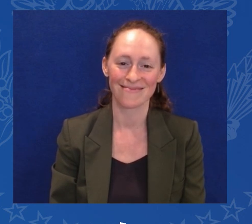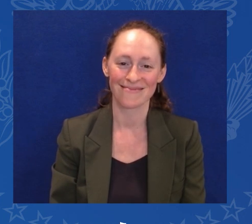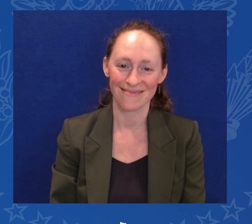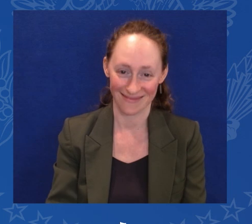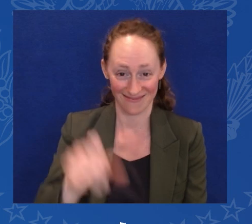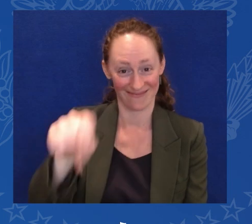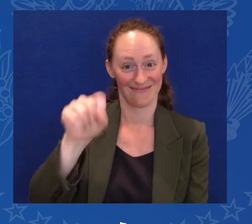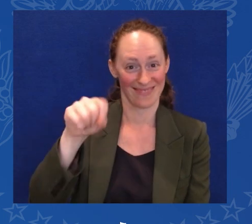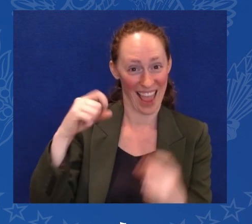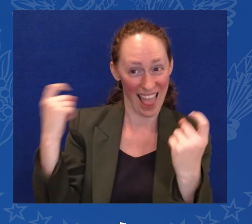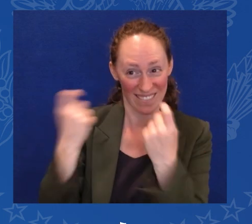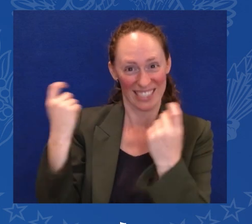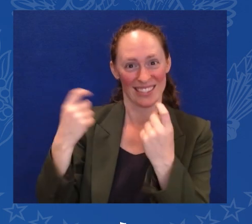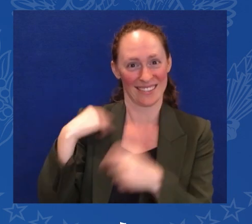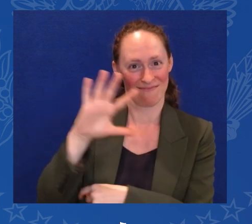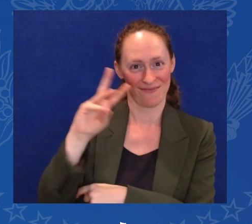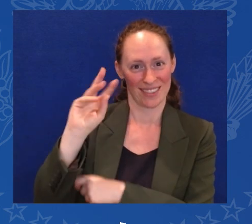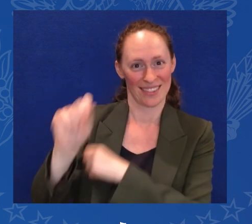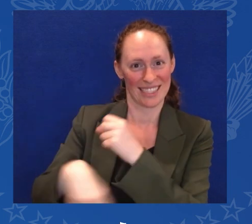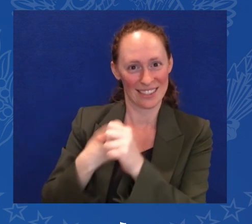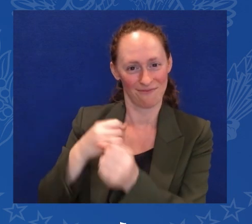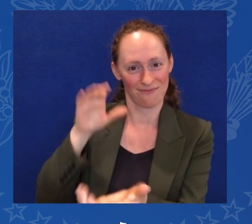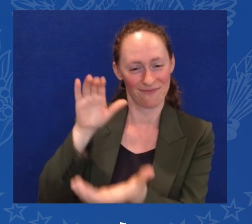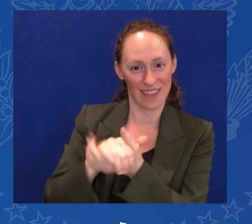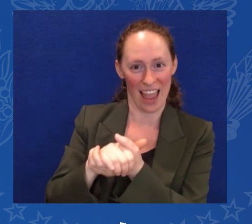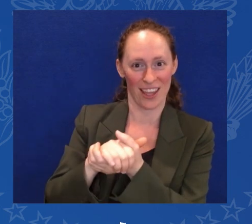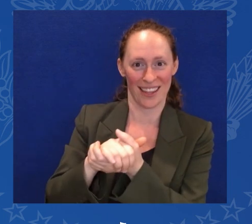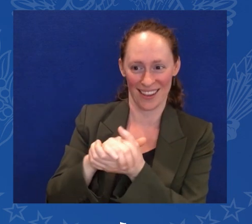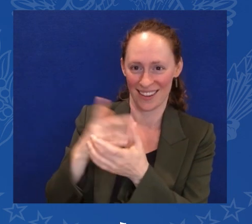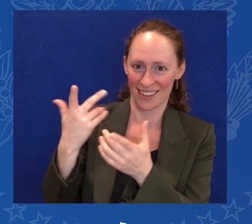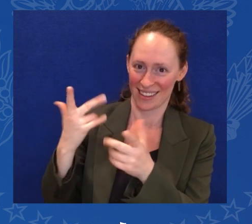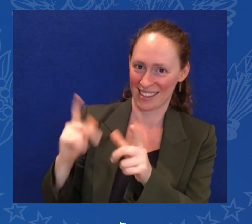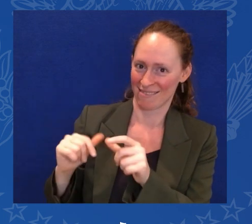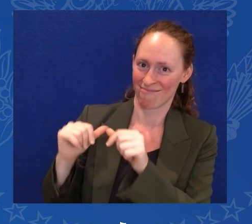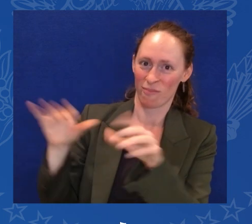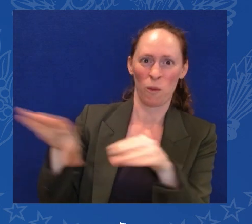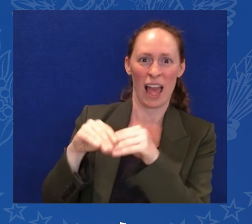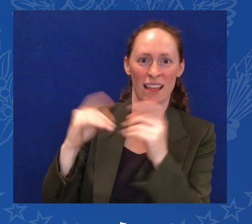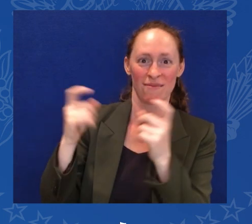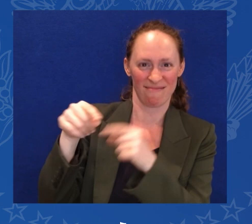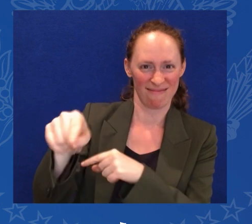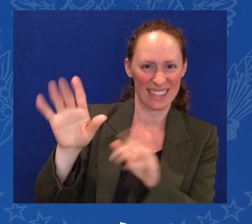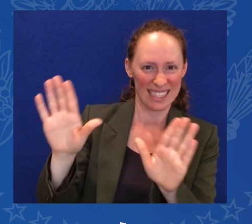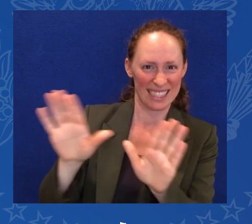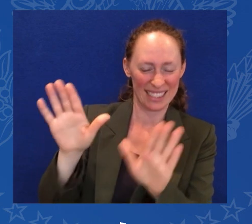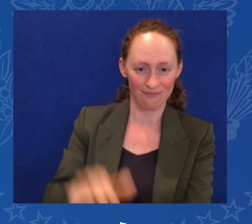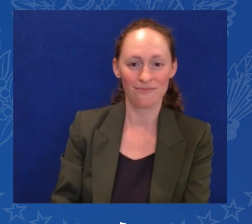My wife say, "When we get to heaven, I'm going to say, 'Lord, not up here too.'"